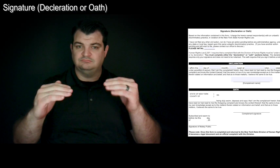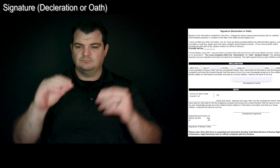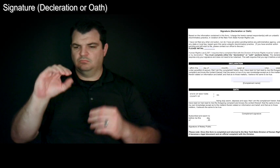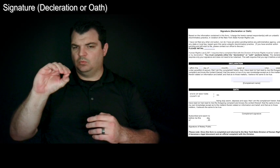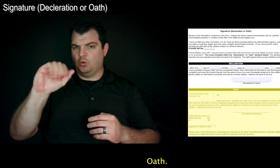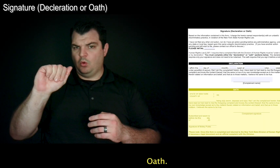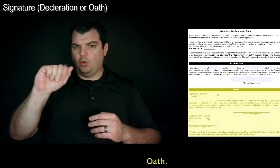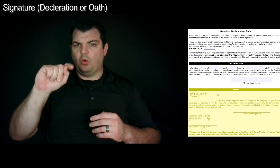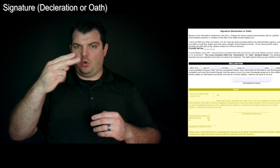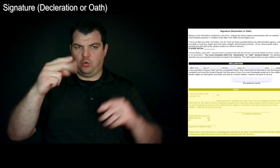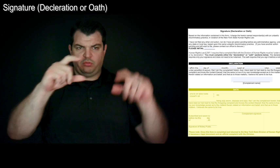Oath.